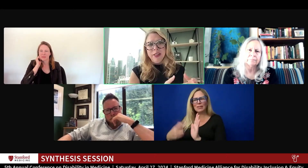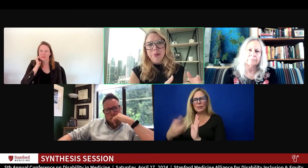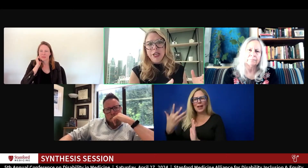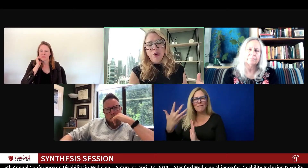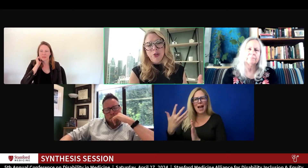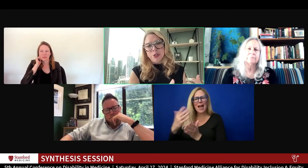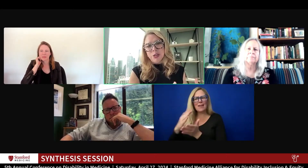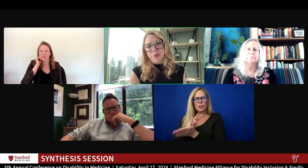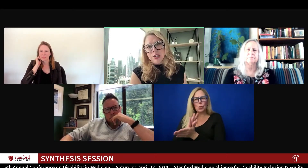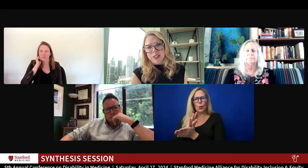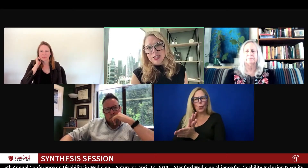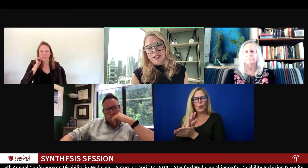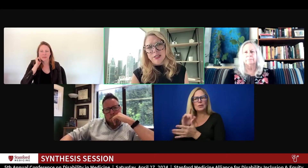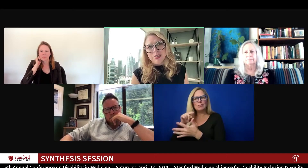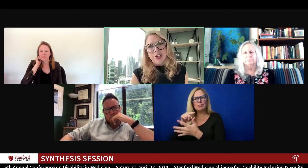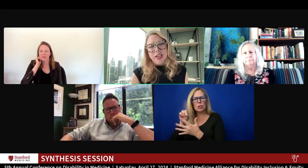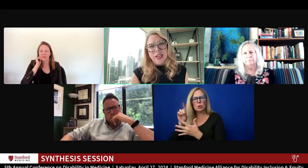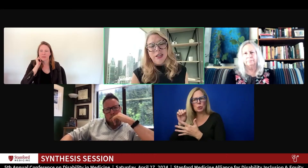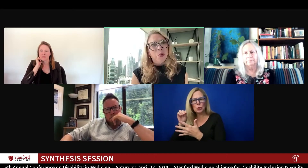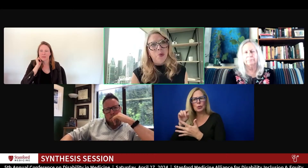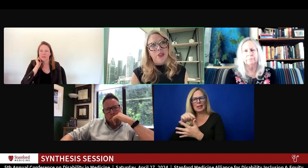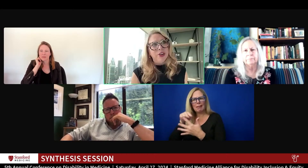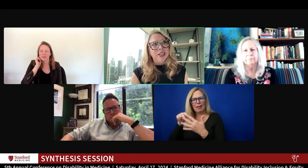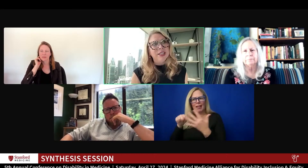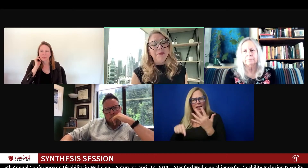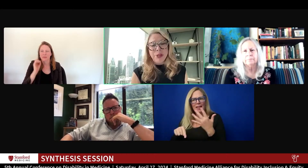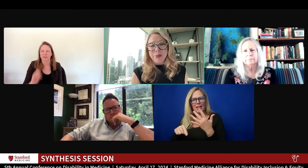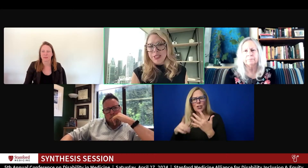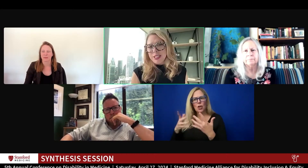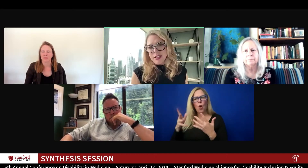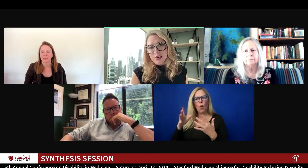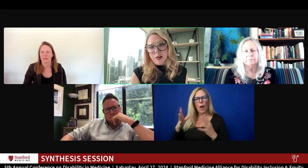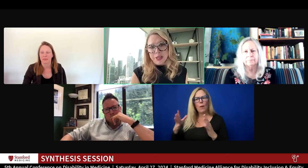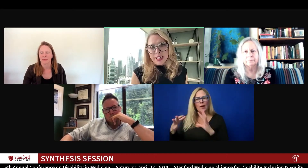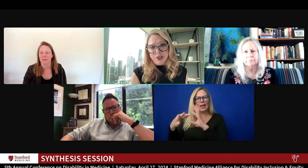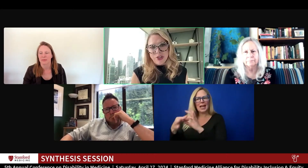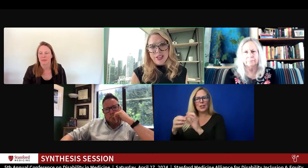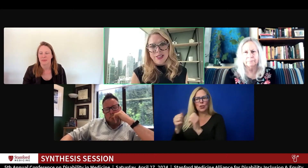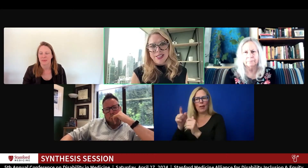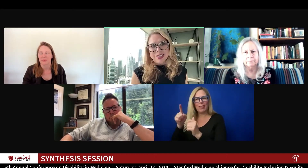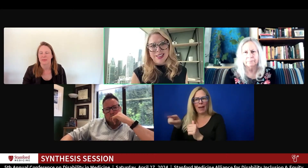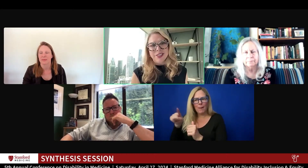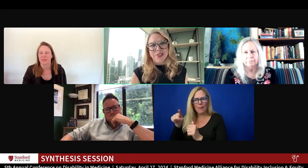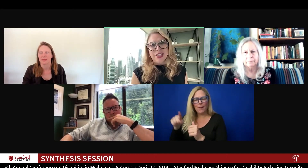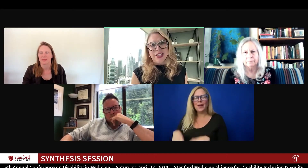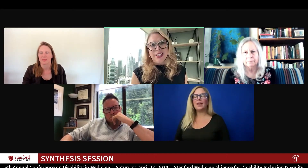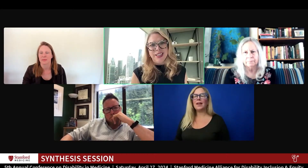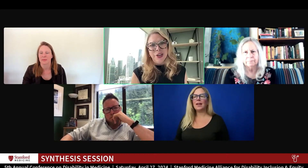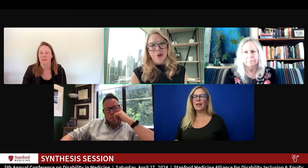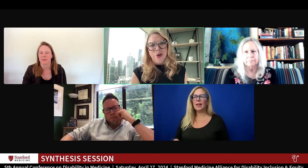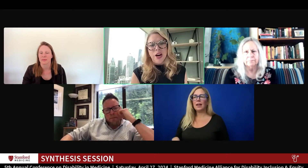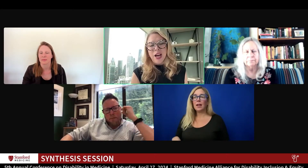And the minute someone else has, whether it's implemented in accommodation successfully or